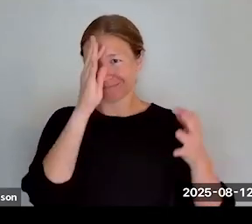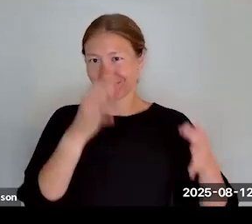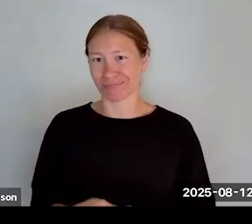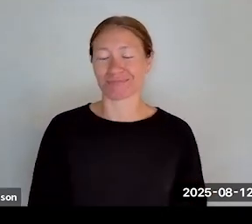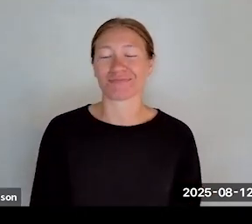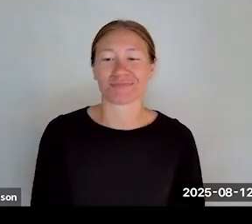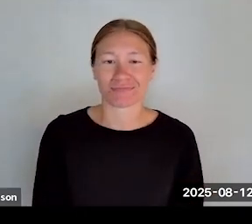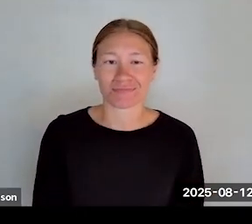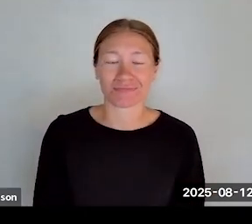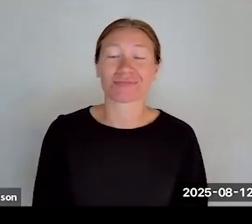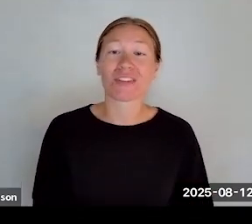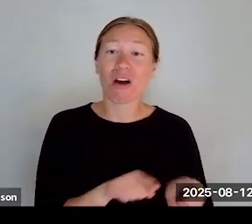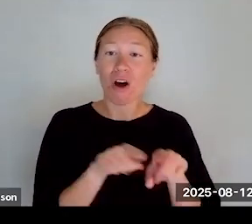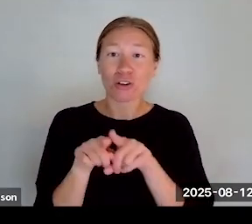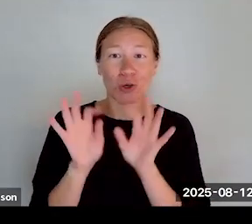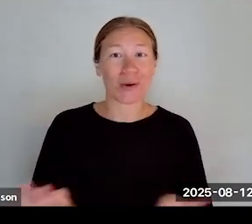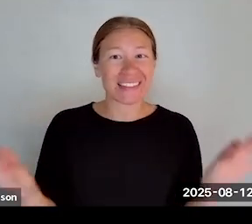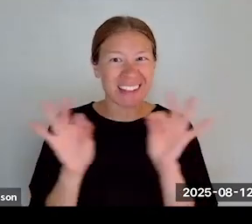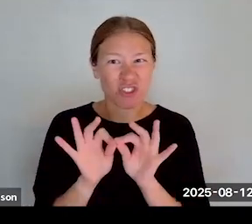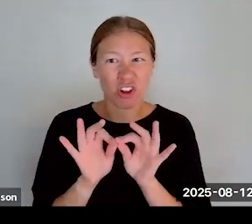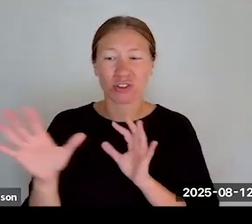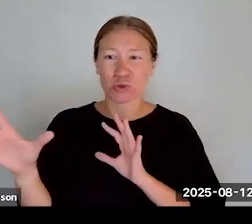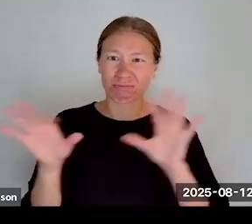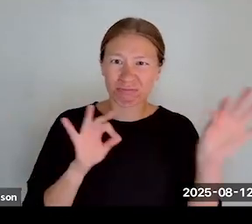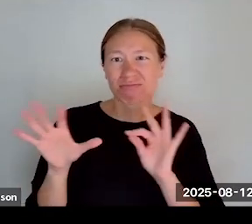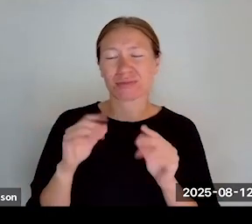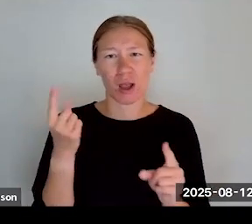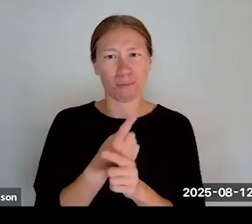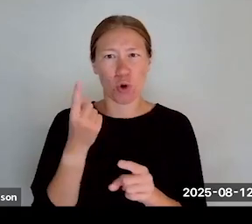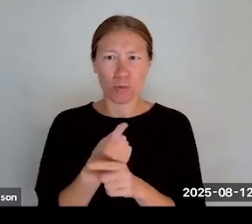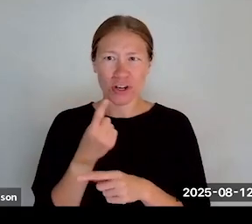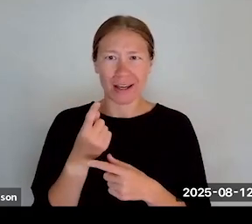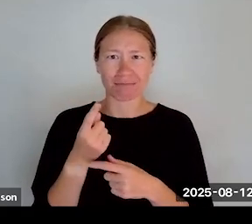It's also essential to select the appropriate medium or platform for communication.